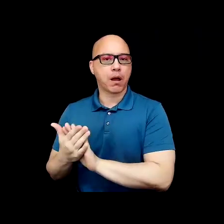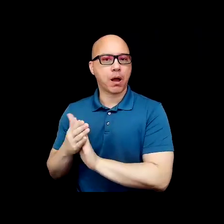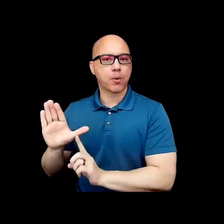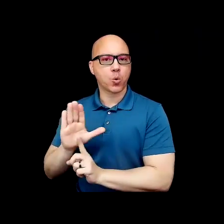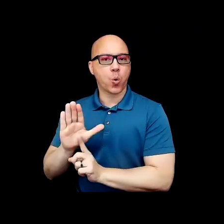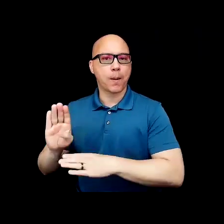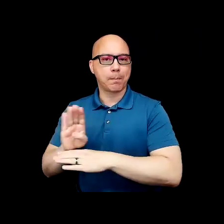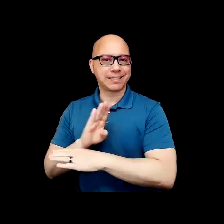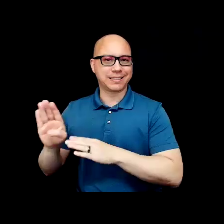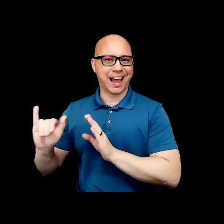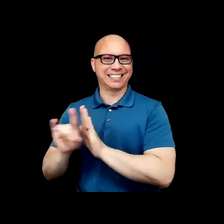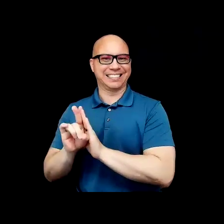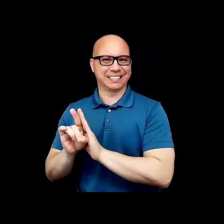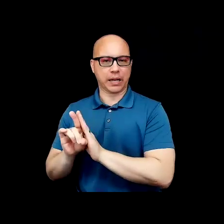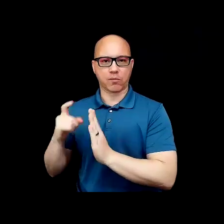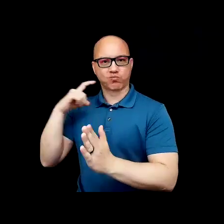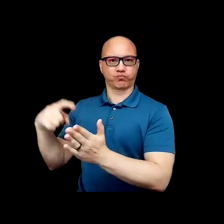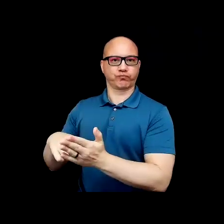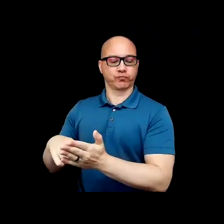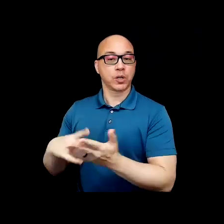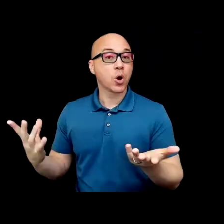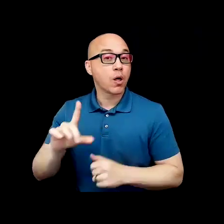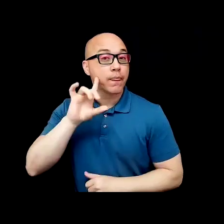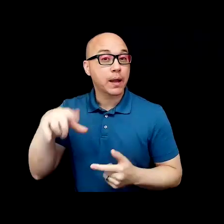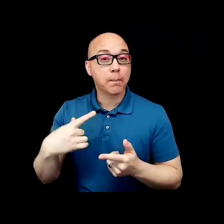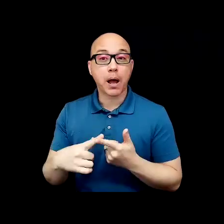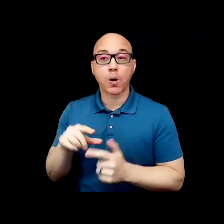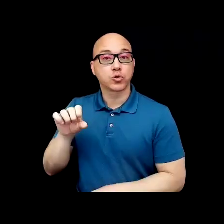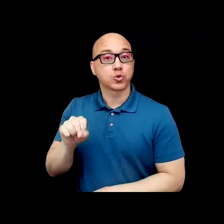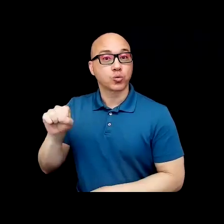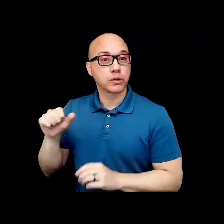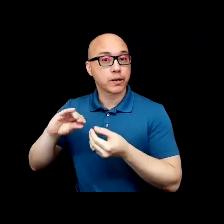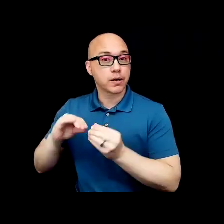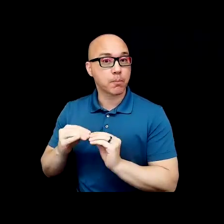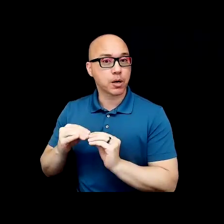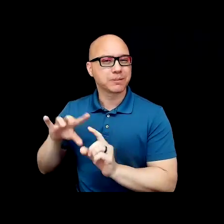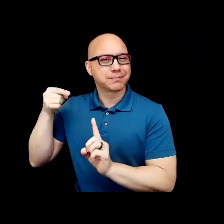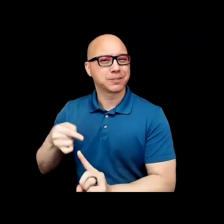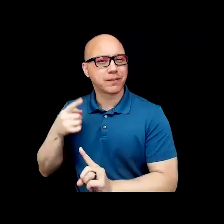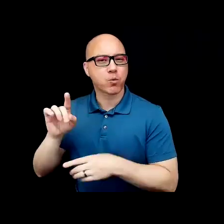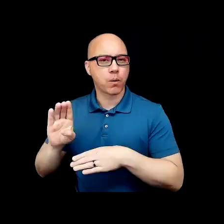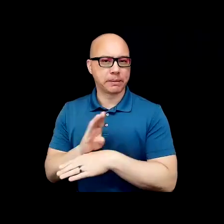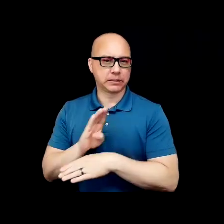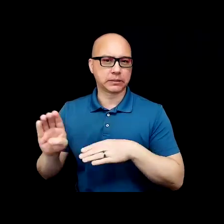identifier. So, look as it as if it is a Social Security Number, but it is for your business.